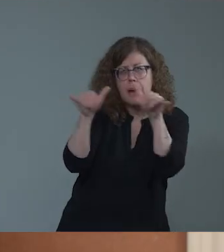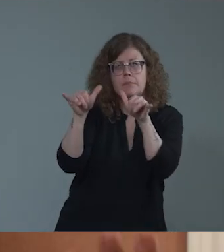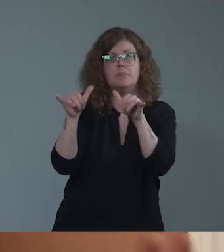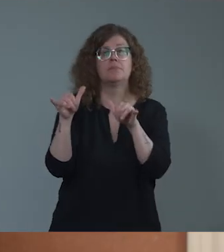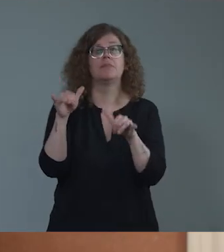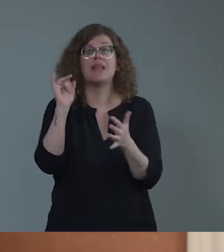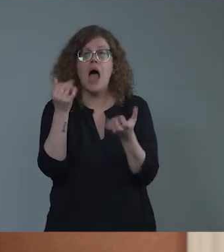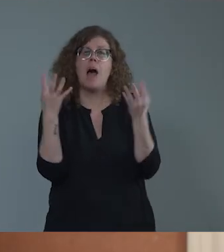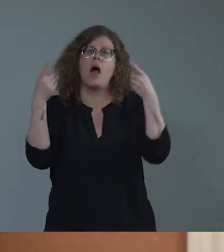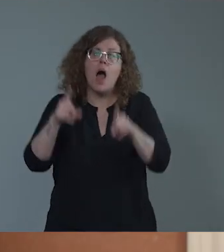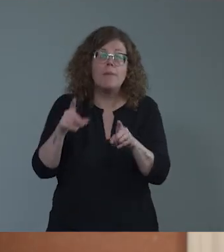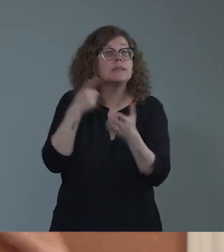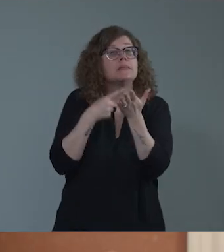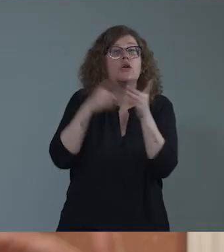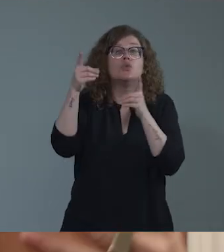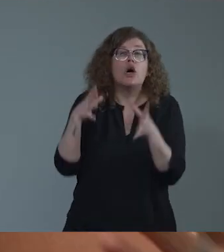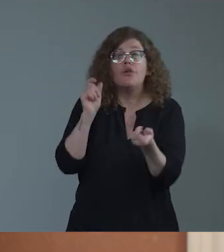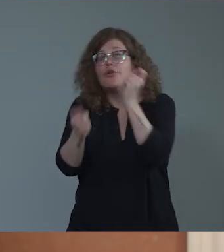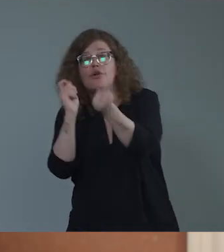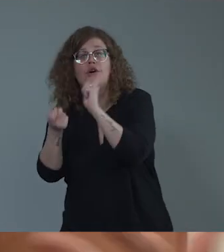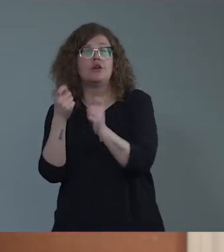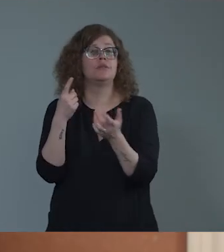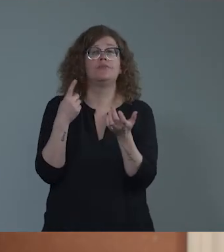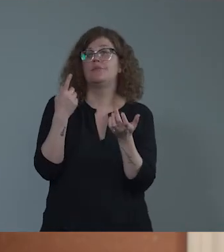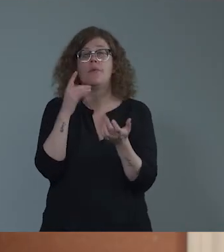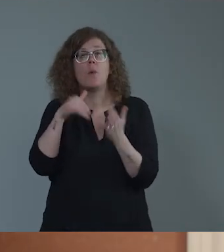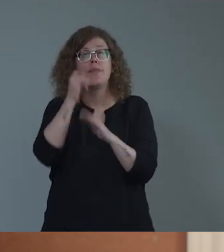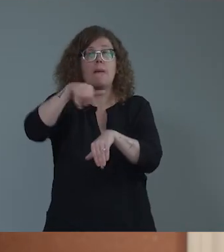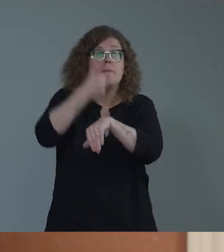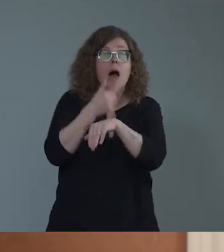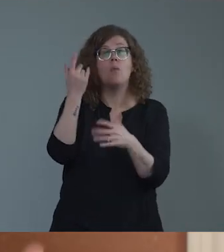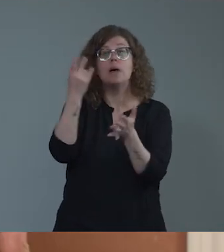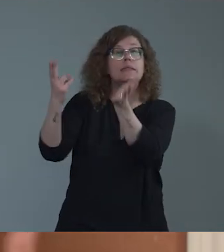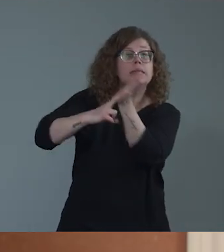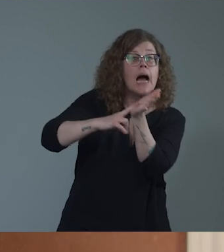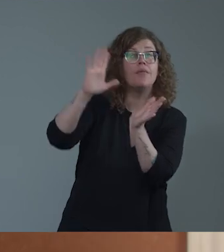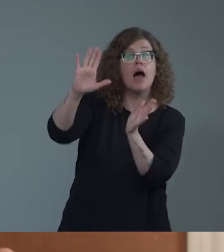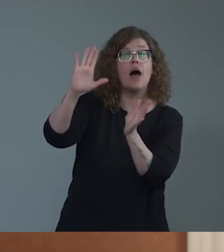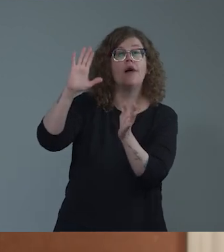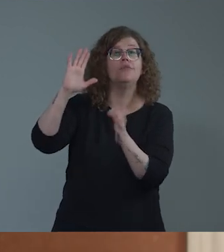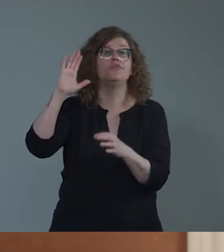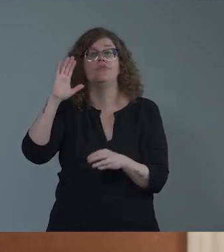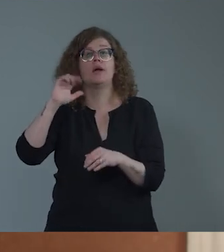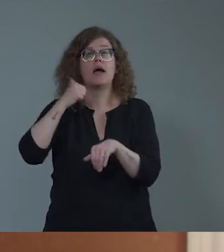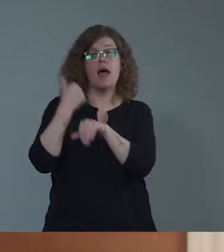forum and available for groups to go in and review those artists’ work, and see if those are the ones they'd like to select.